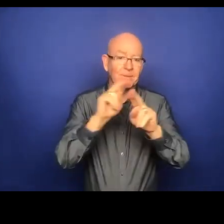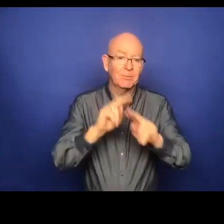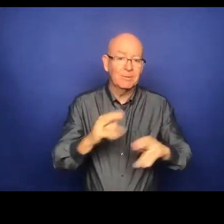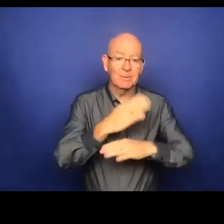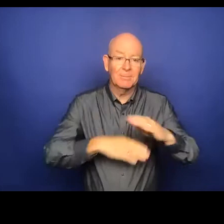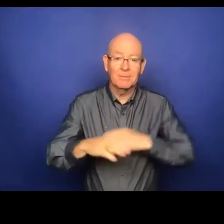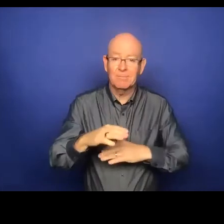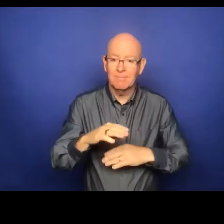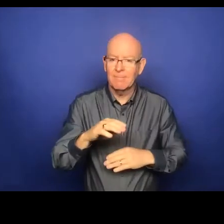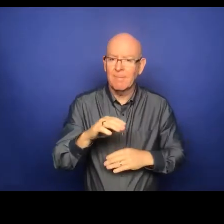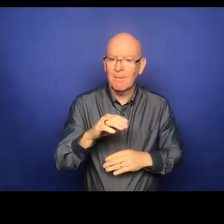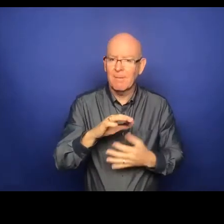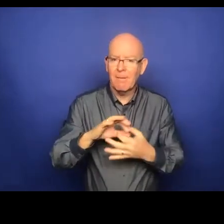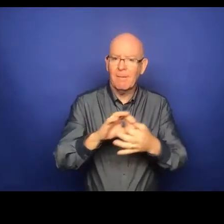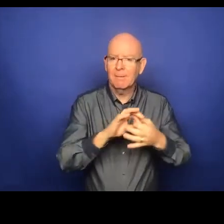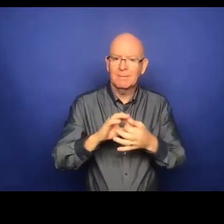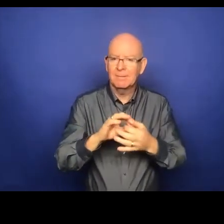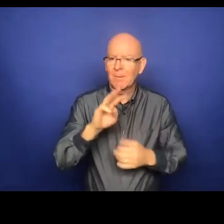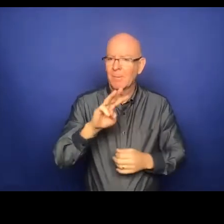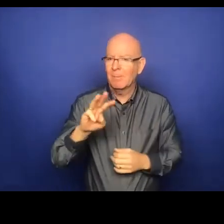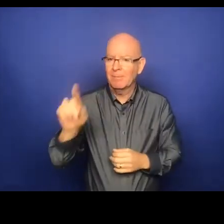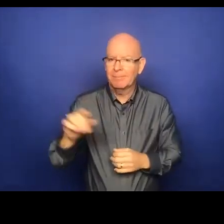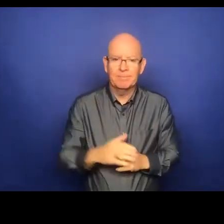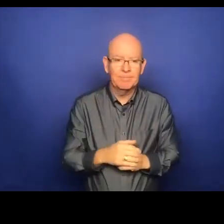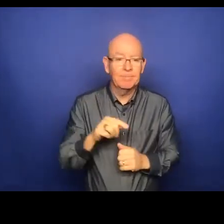ed as well as live captioning, which you can find by